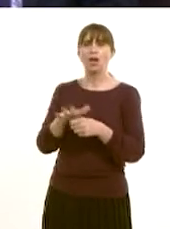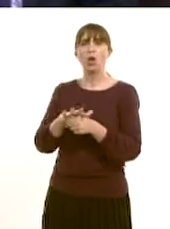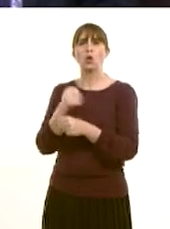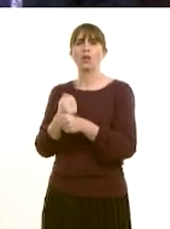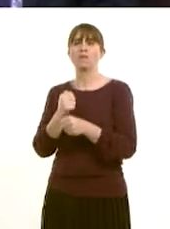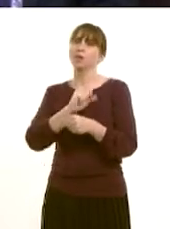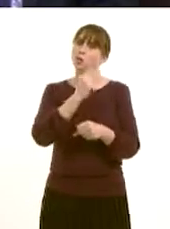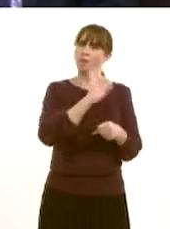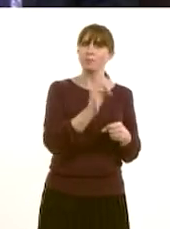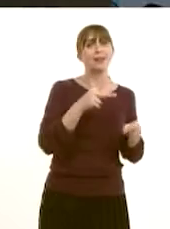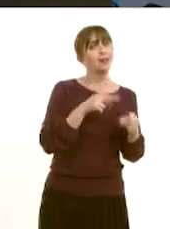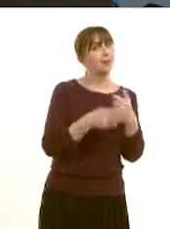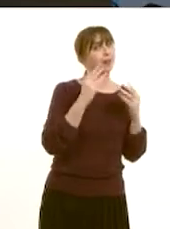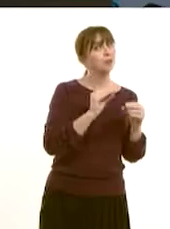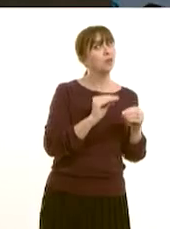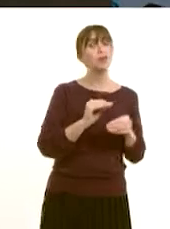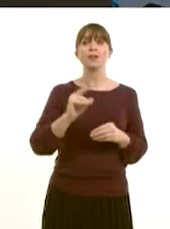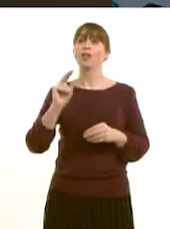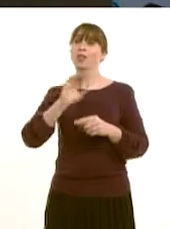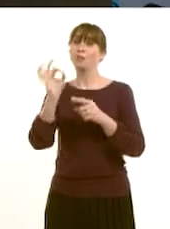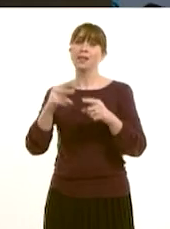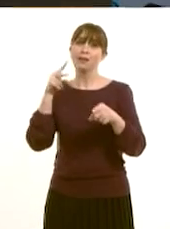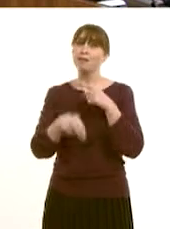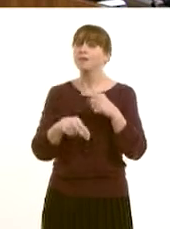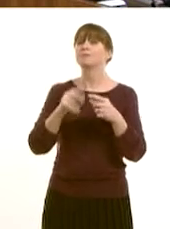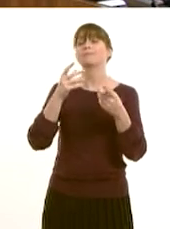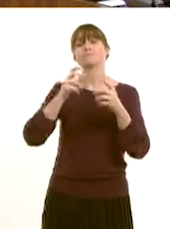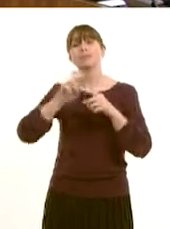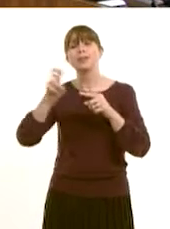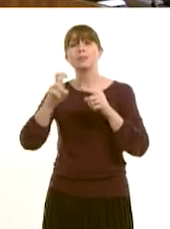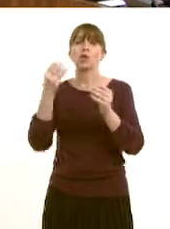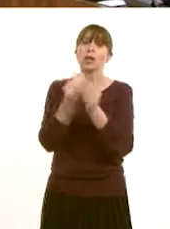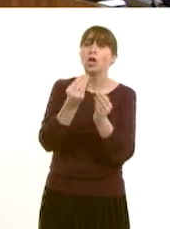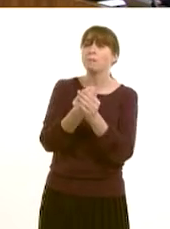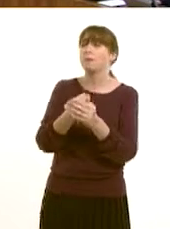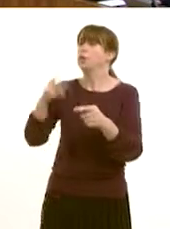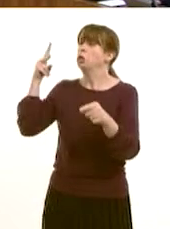in education, a 30 per cent cut in the economy and transport, huge cuts in housing, huge cuts in central services.